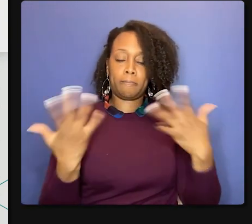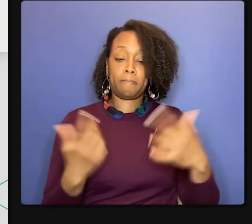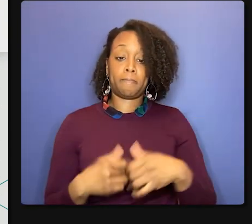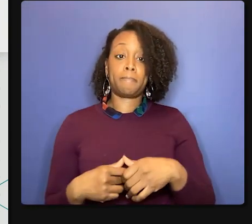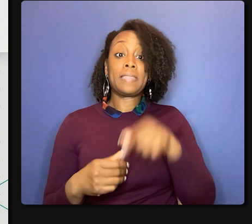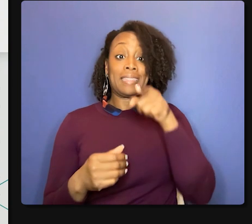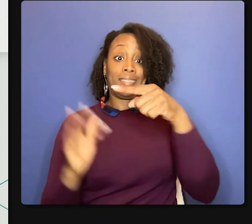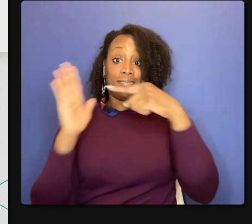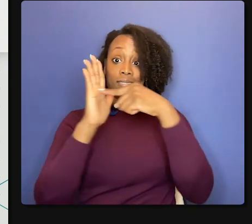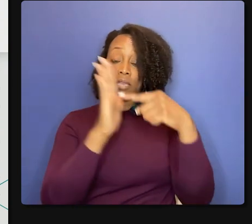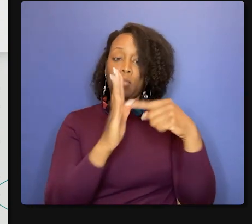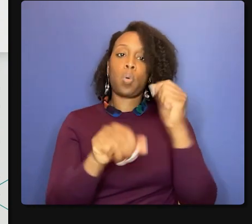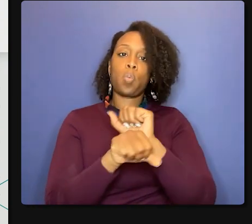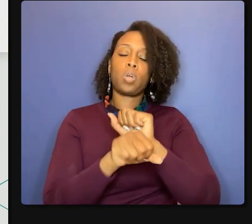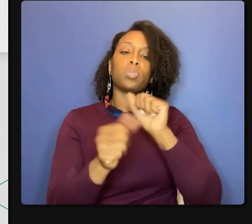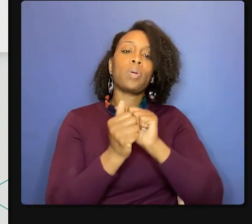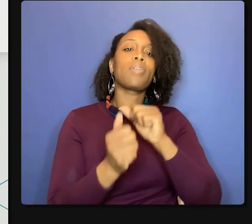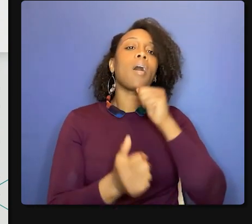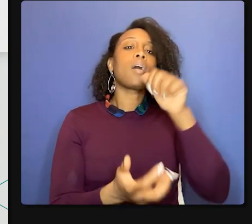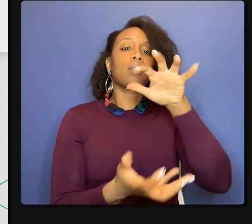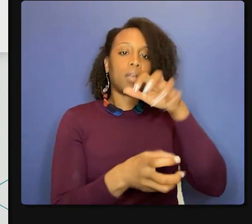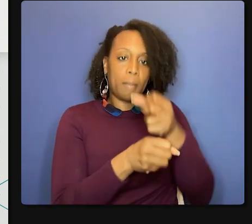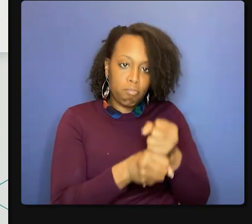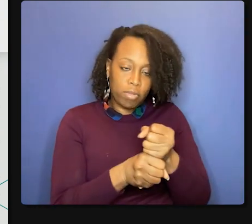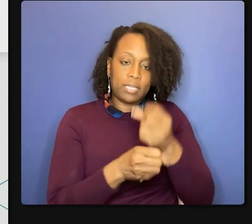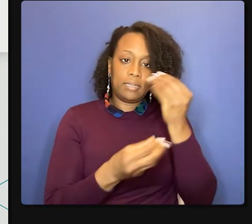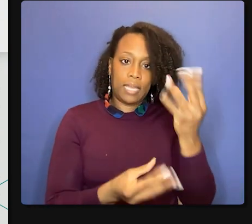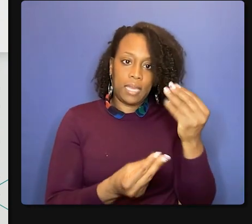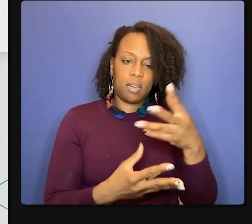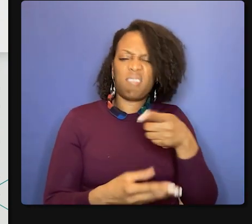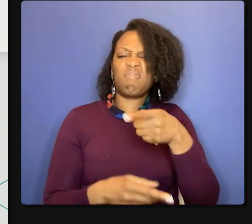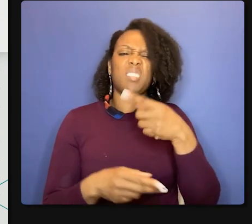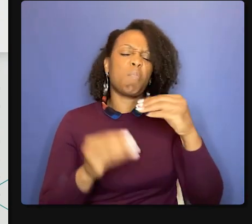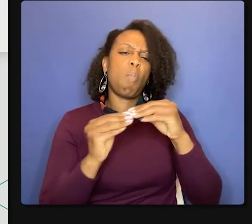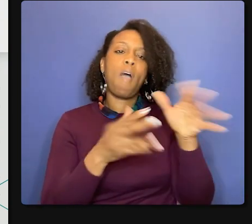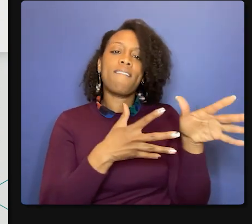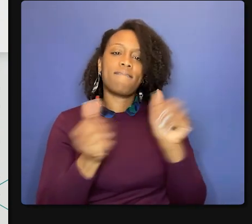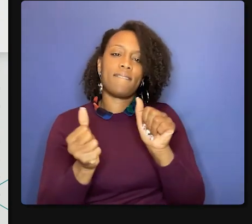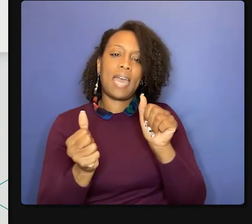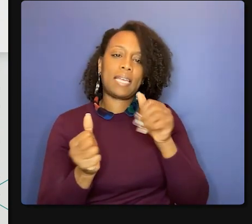And this example here works with uncompressed data and is considered to be a fast path,